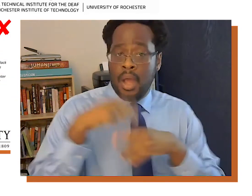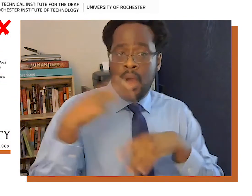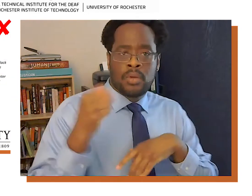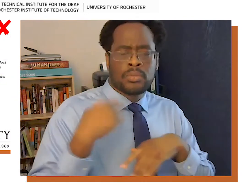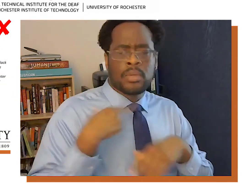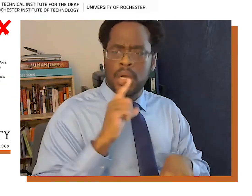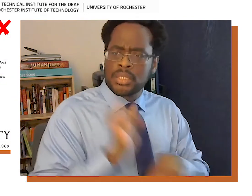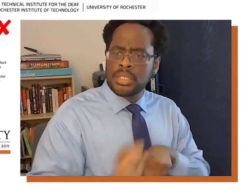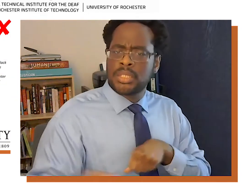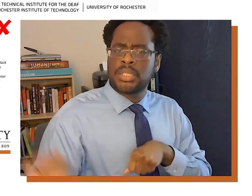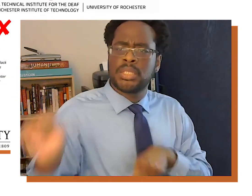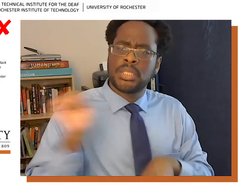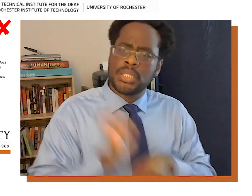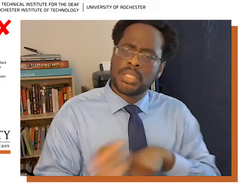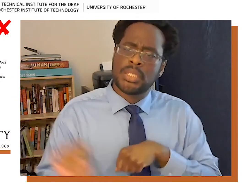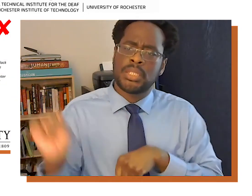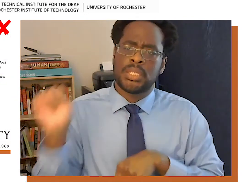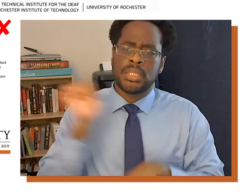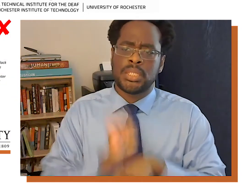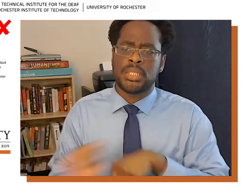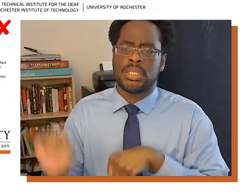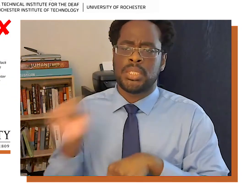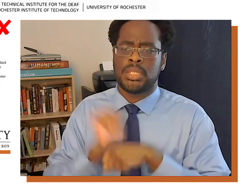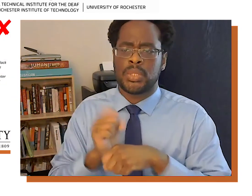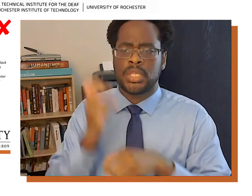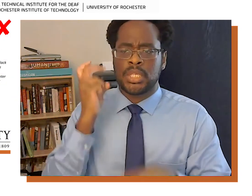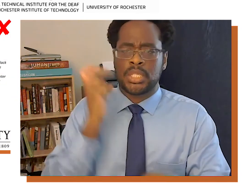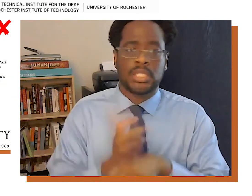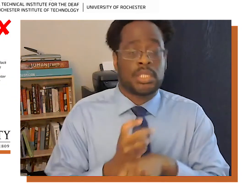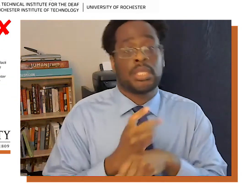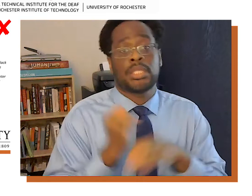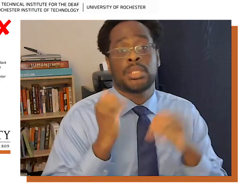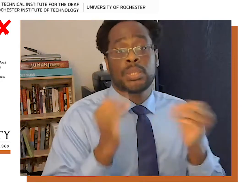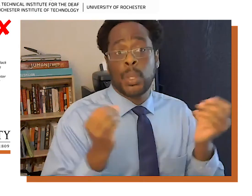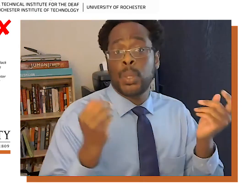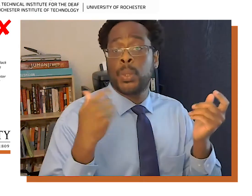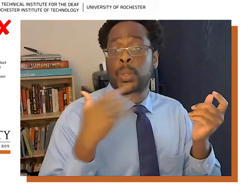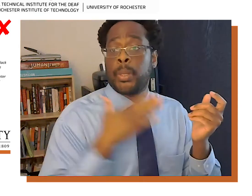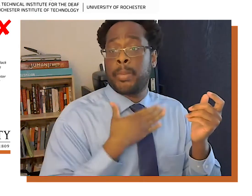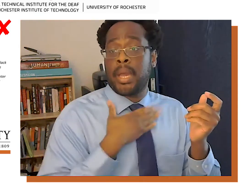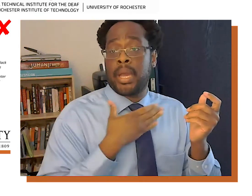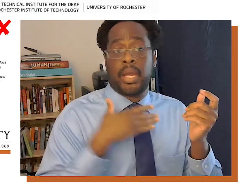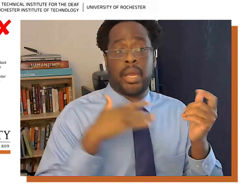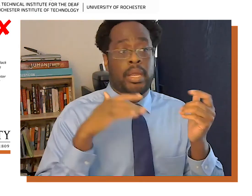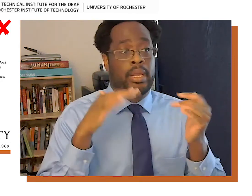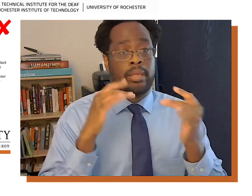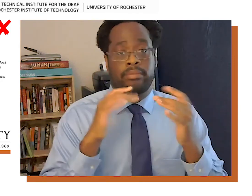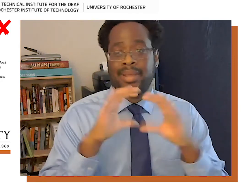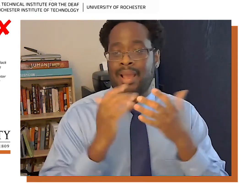so in high school, I worked very hard. Like I said, I focused on my academics,